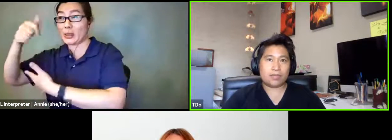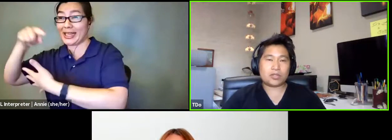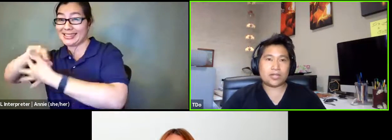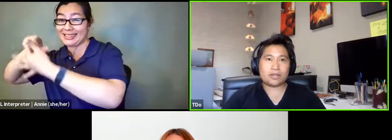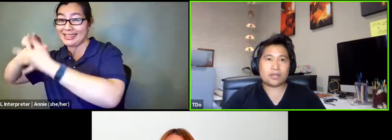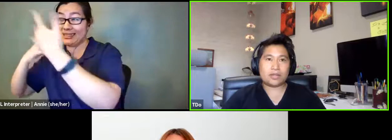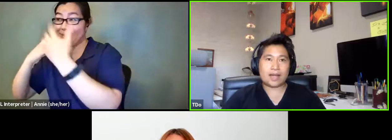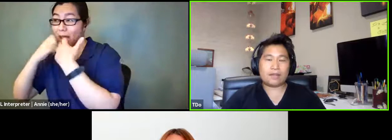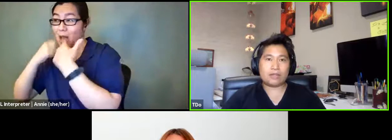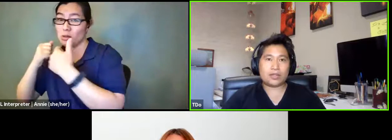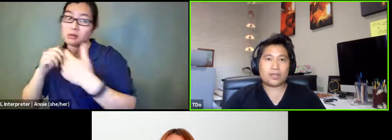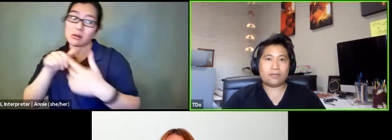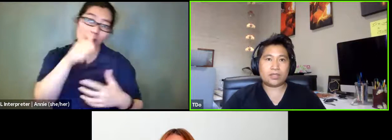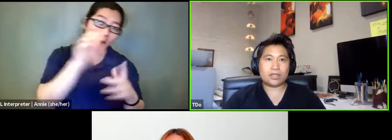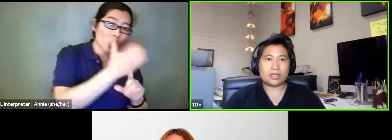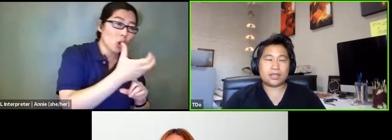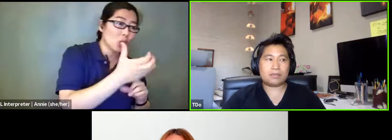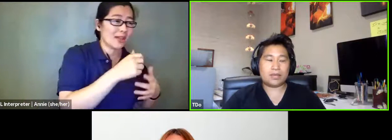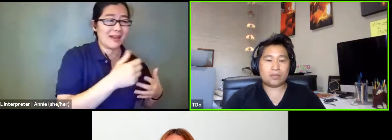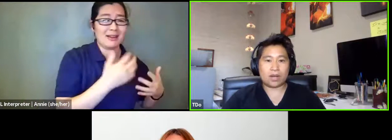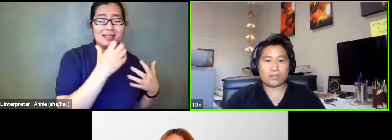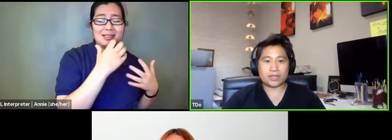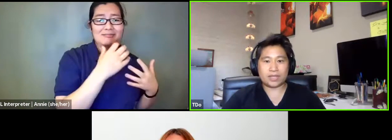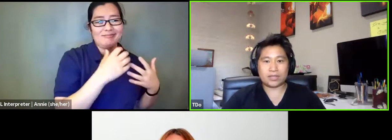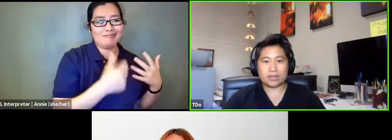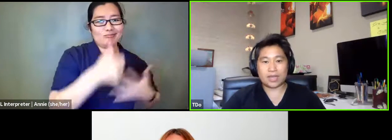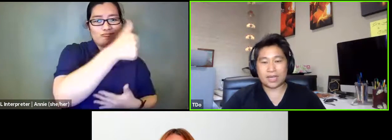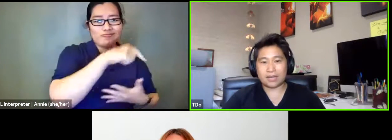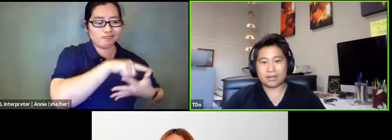The objective is to have the most efficient and meaningful conversation that you can